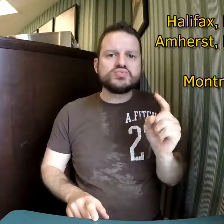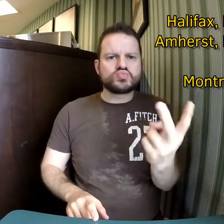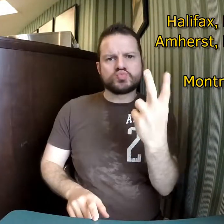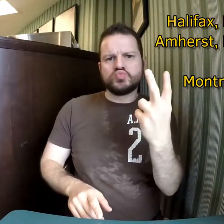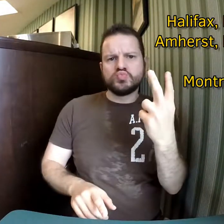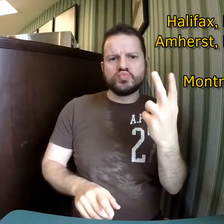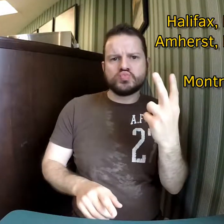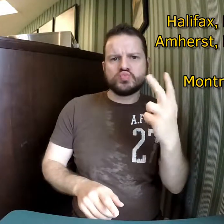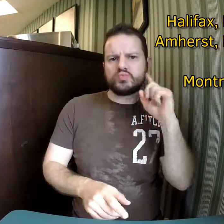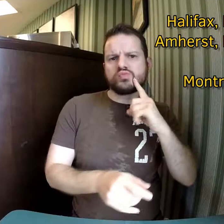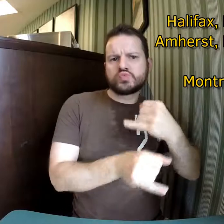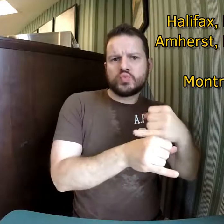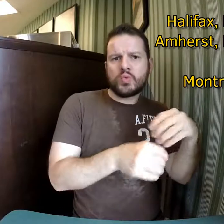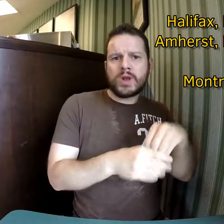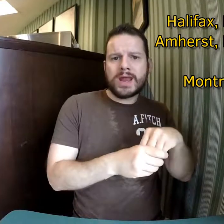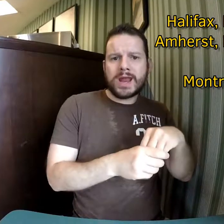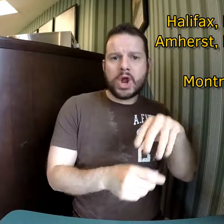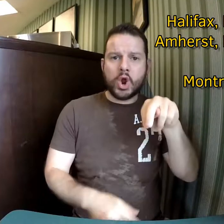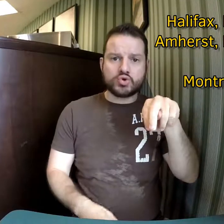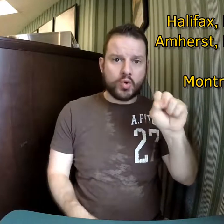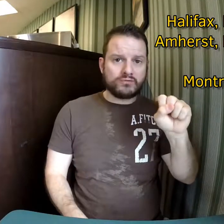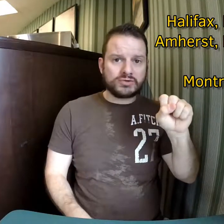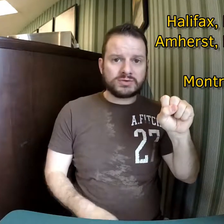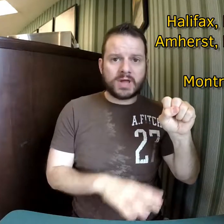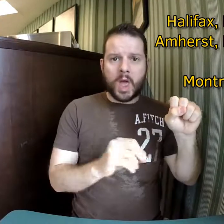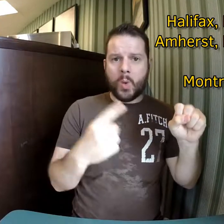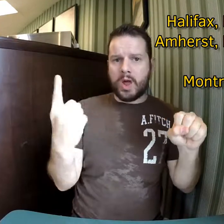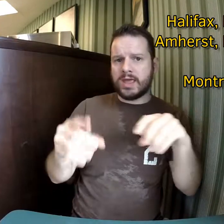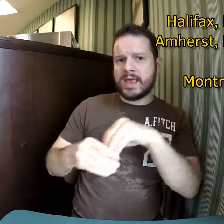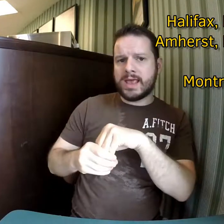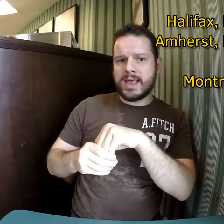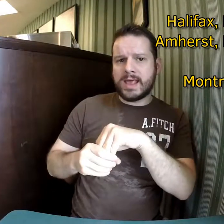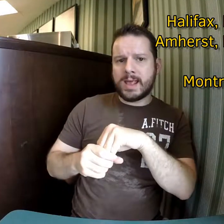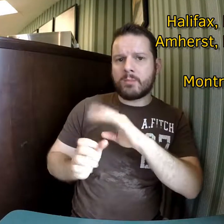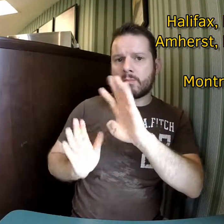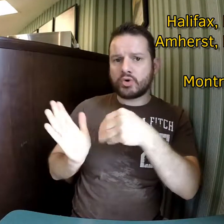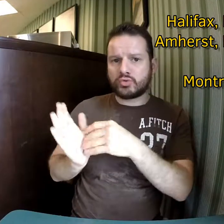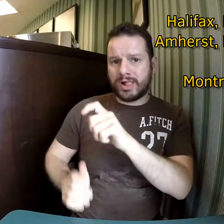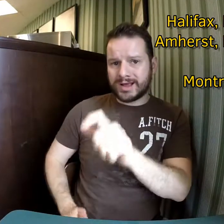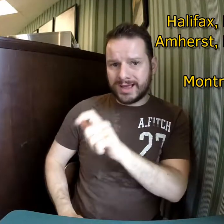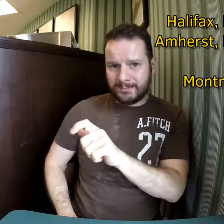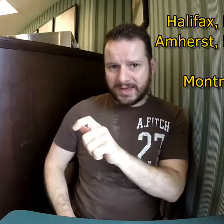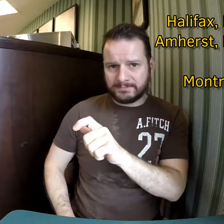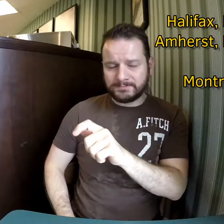in Nova Scotia that had two deaf schools and one in Montréal, Québec.